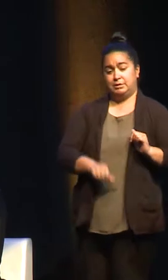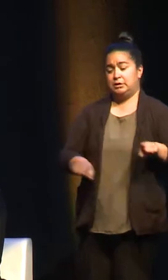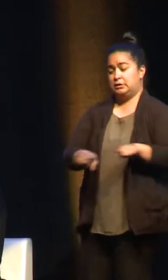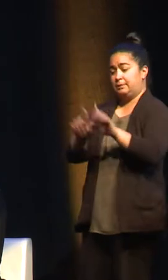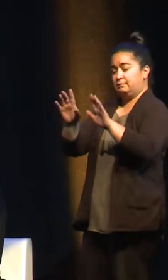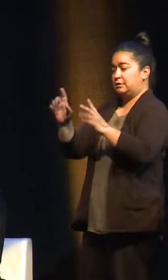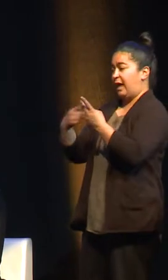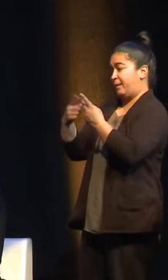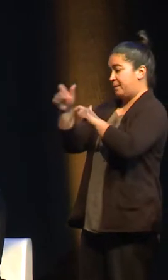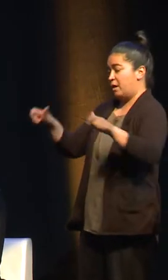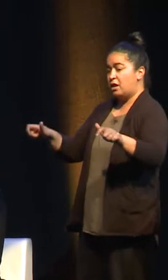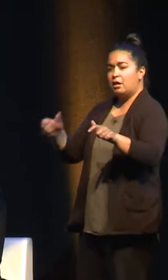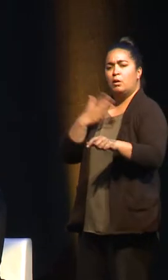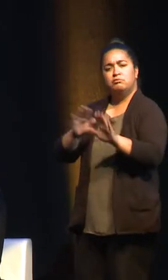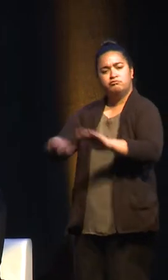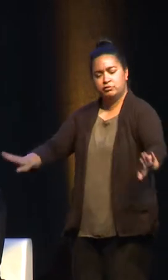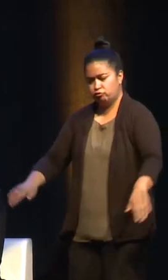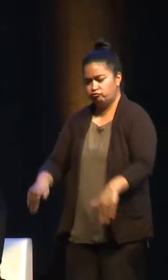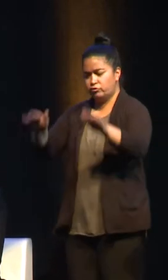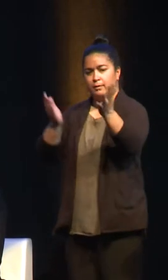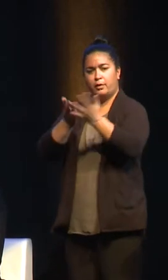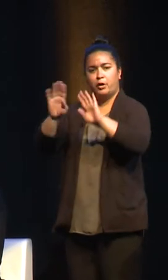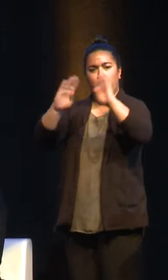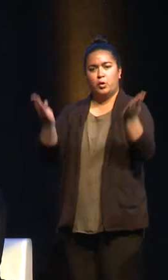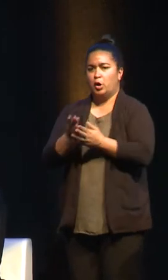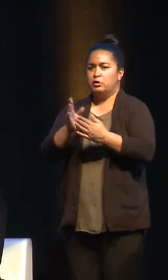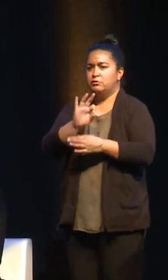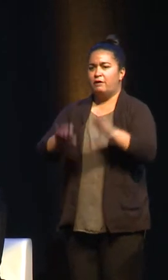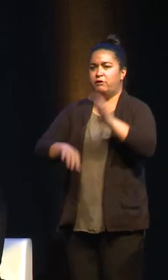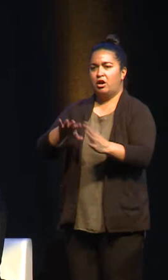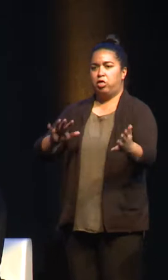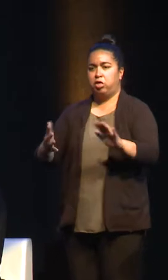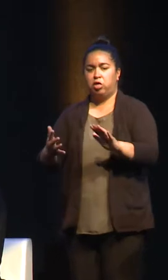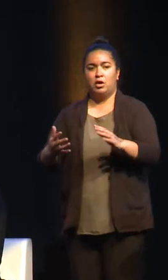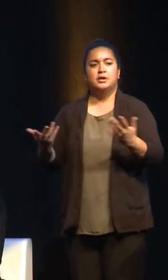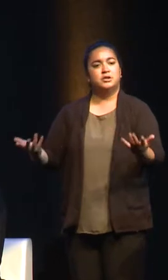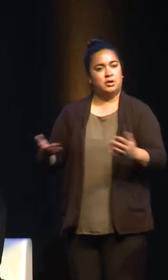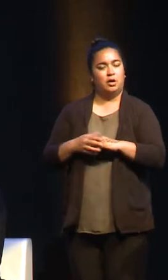world with you're not you know completely stuffed. And so there's been a real recognition